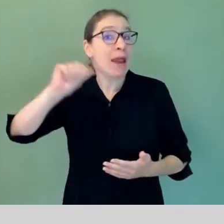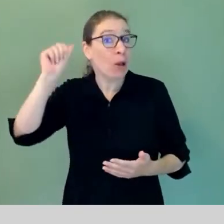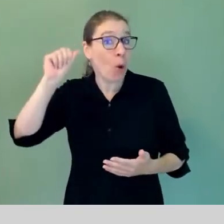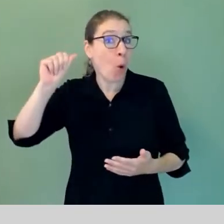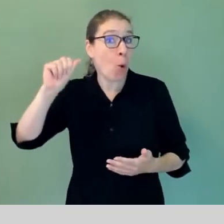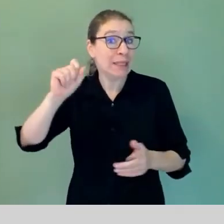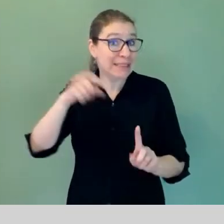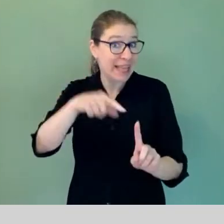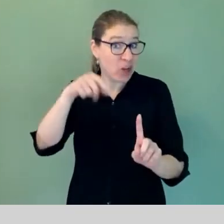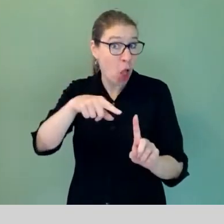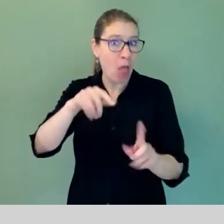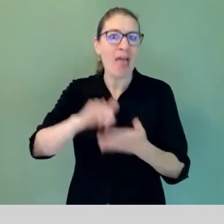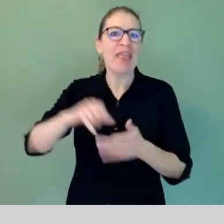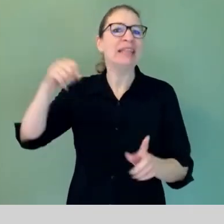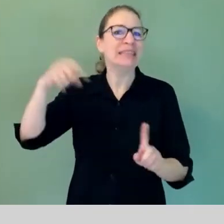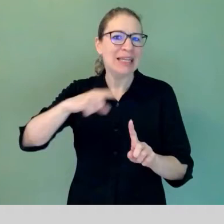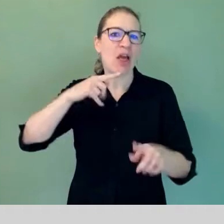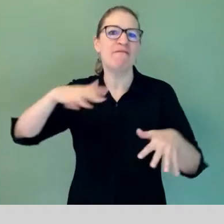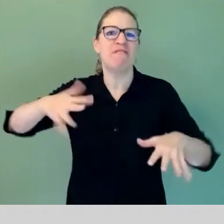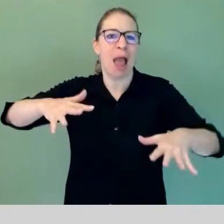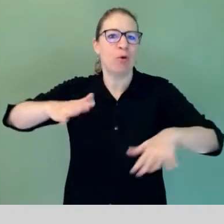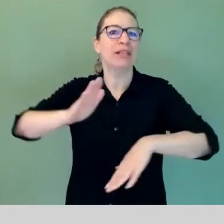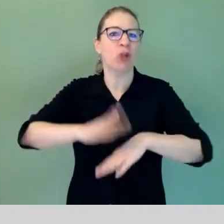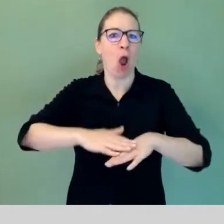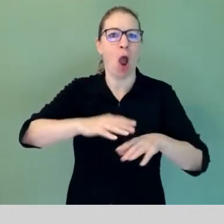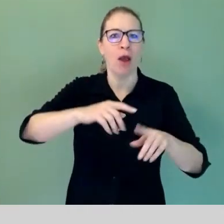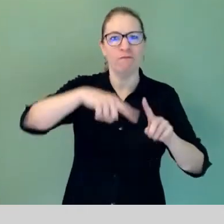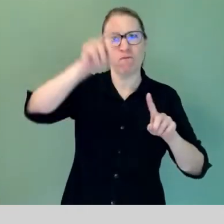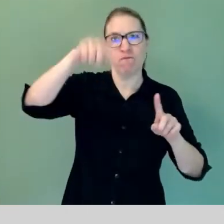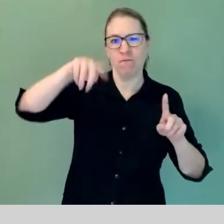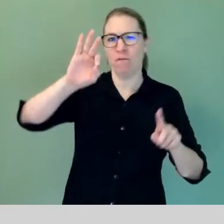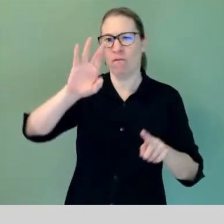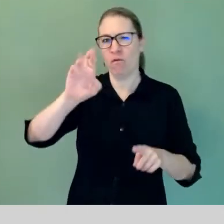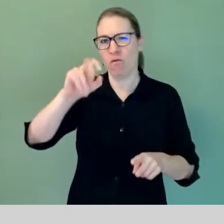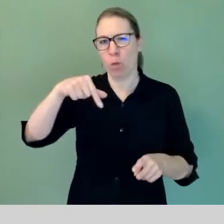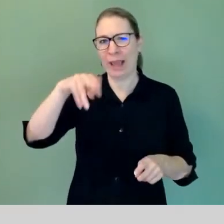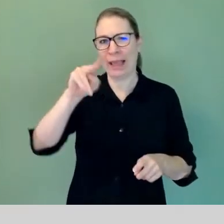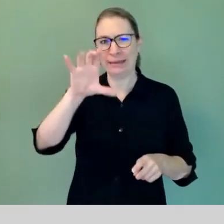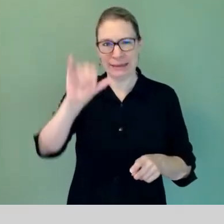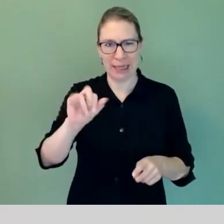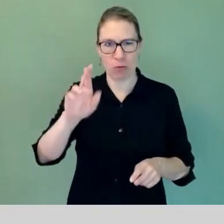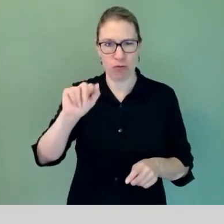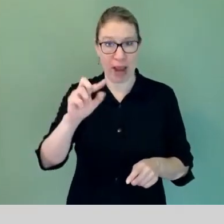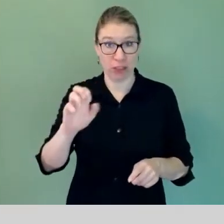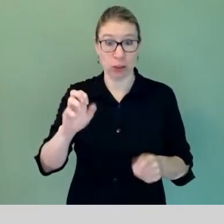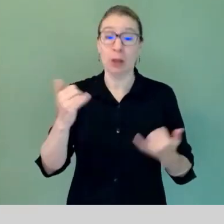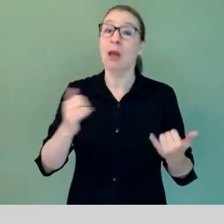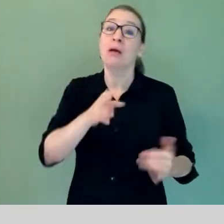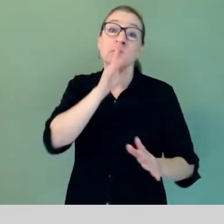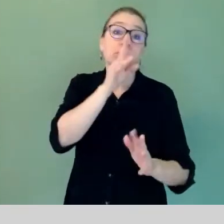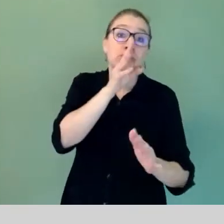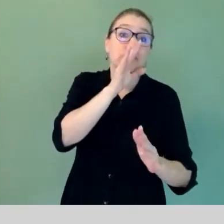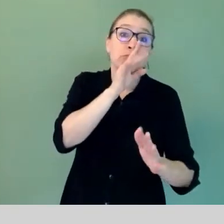So an audio signal is a signal that vibrates in the audible frequency range. So now that I'm talking and you can hear me